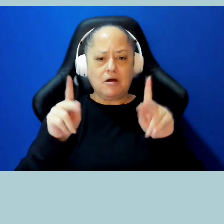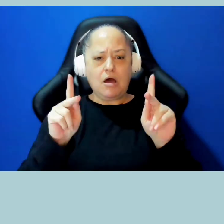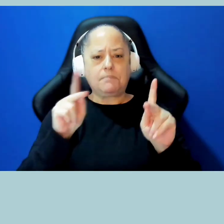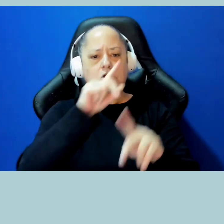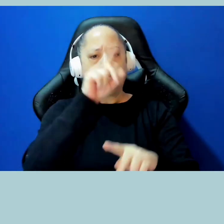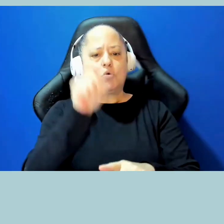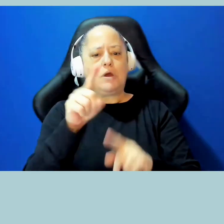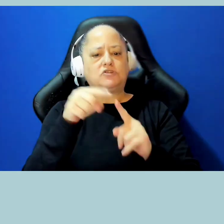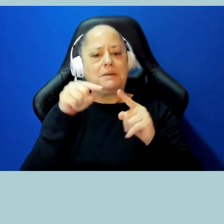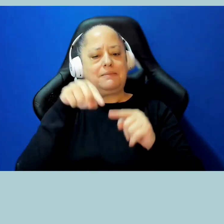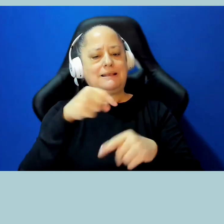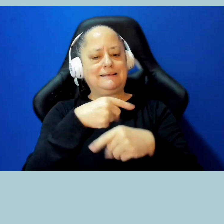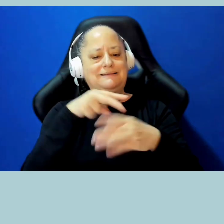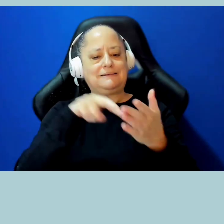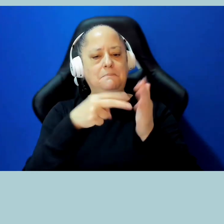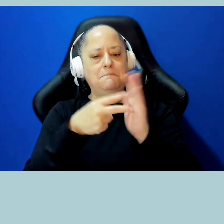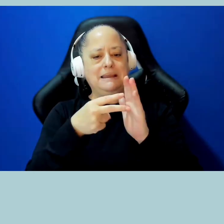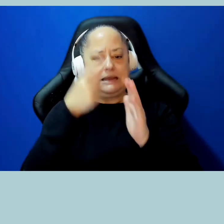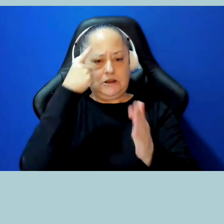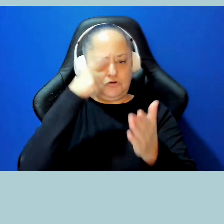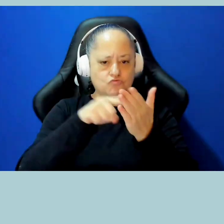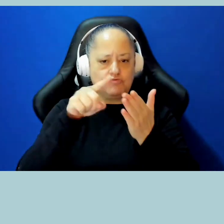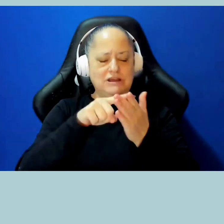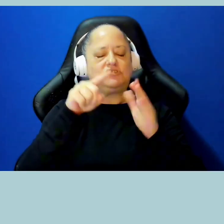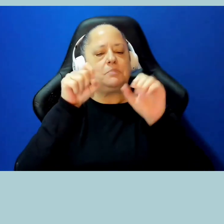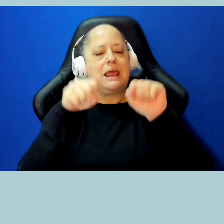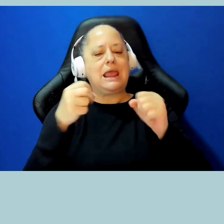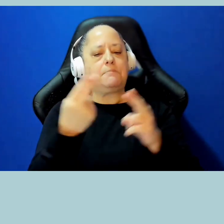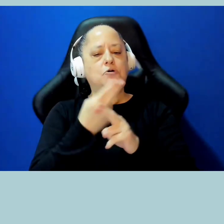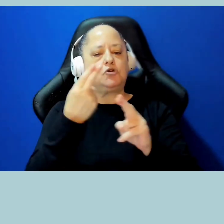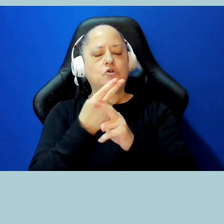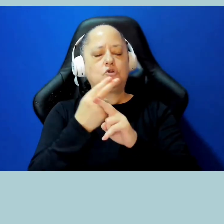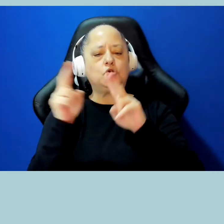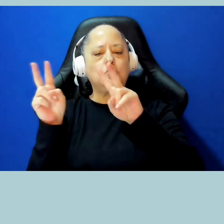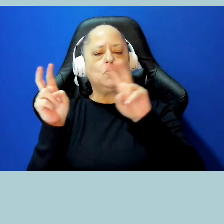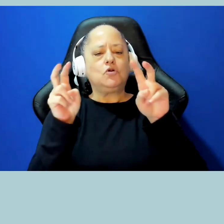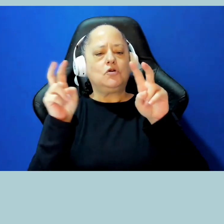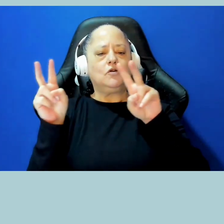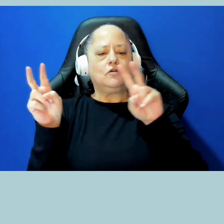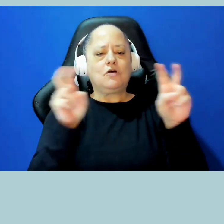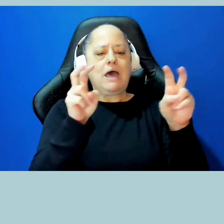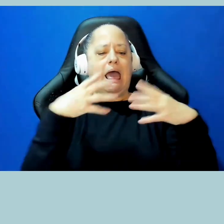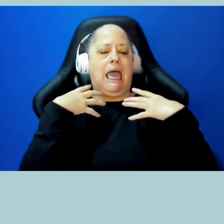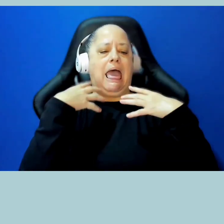this mean that research is now going to be able to use the phrase health disparities and still get funding?